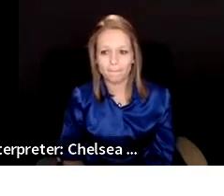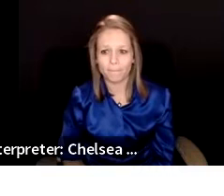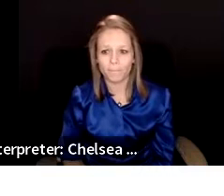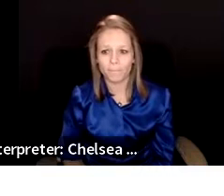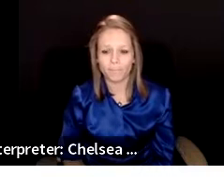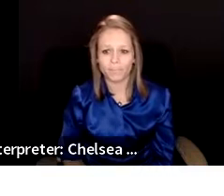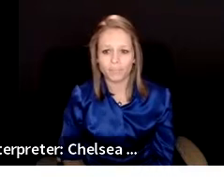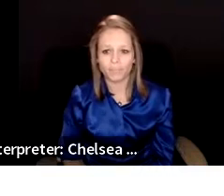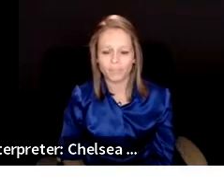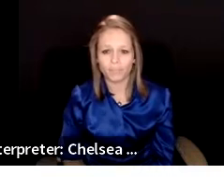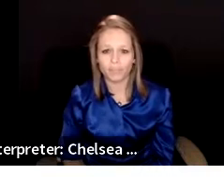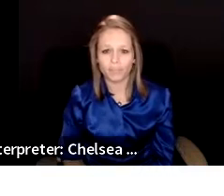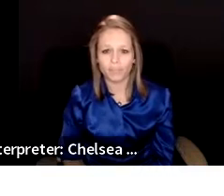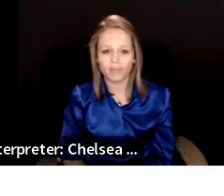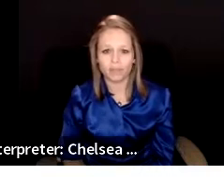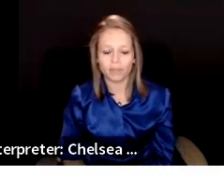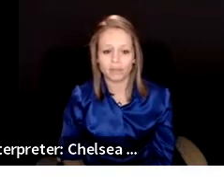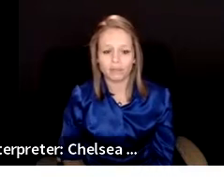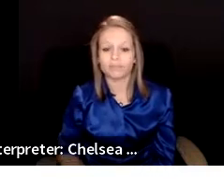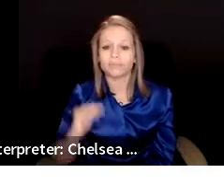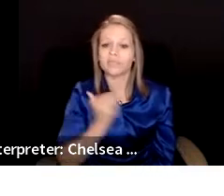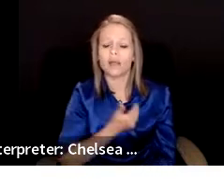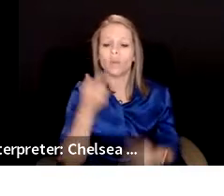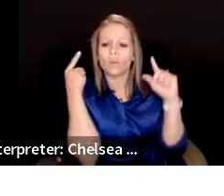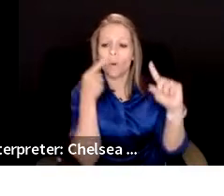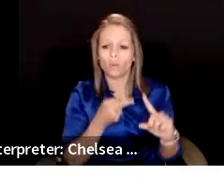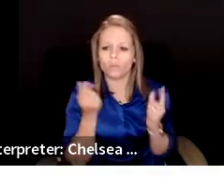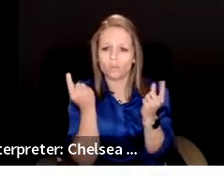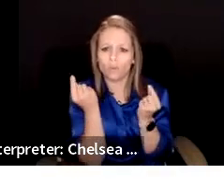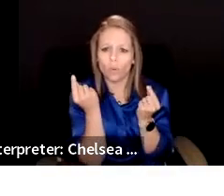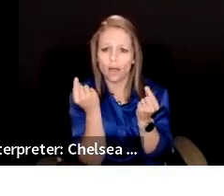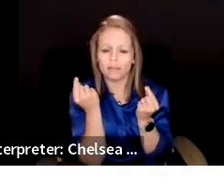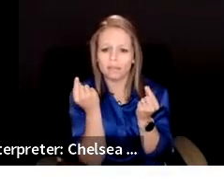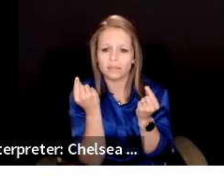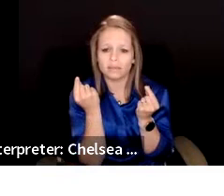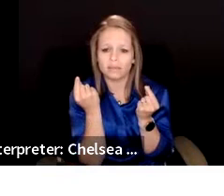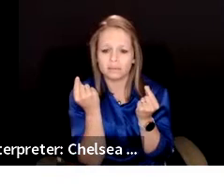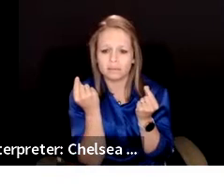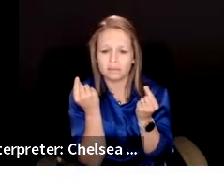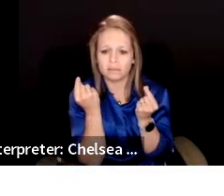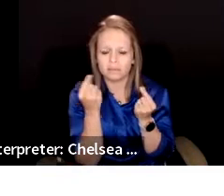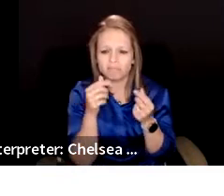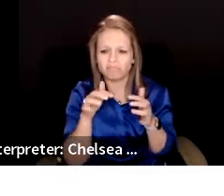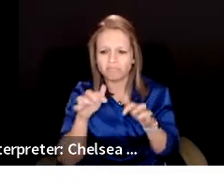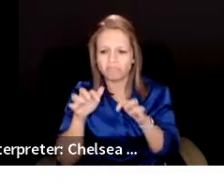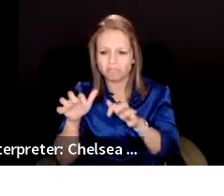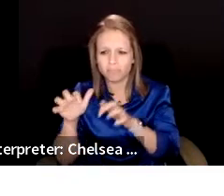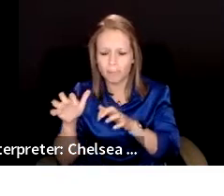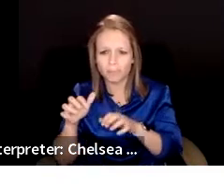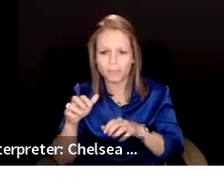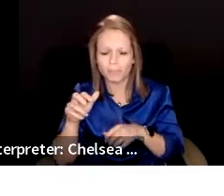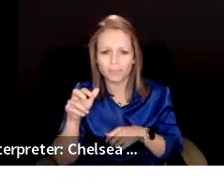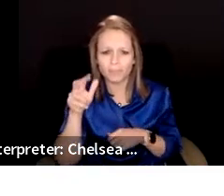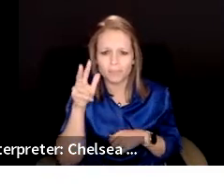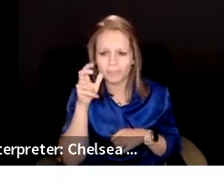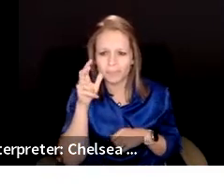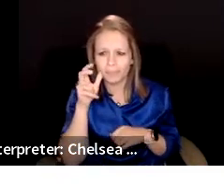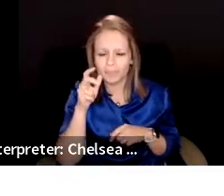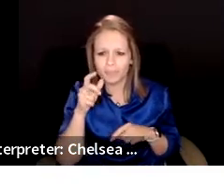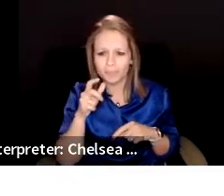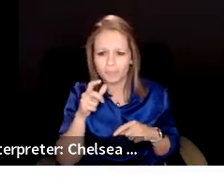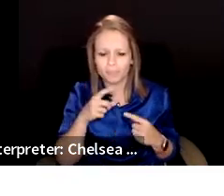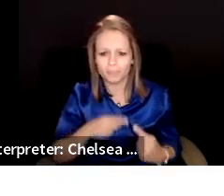The goals of the campaign are to .